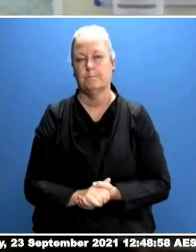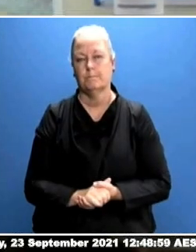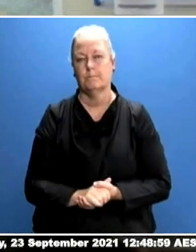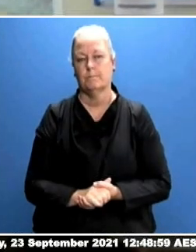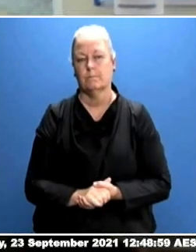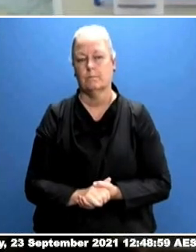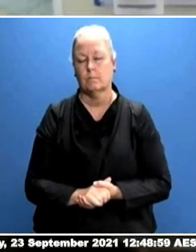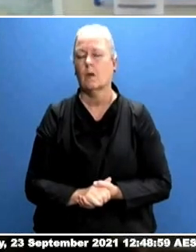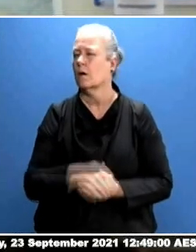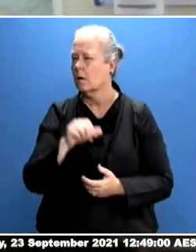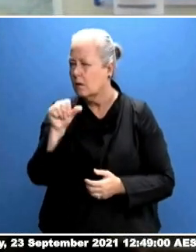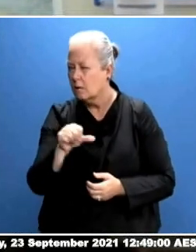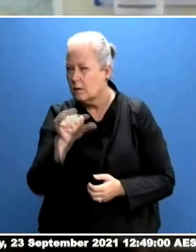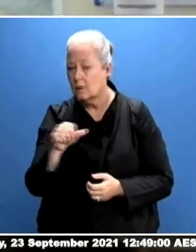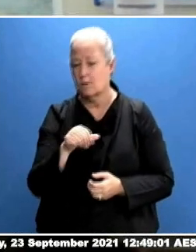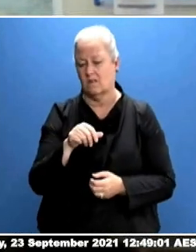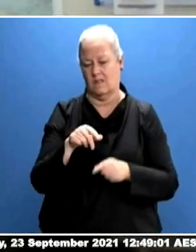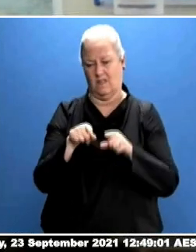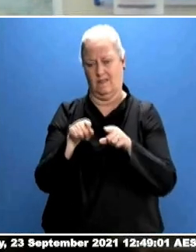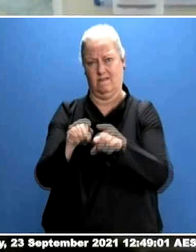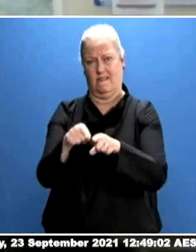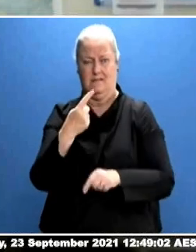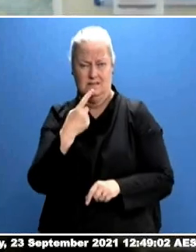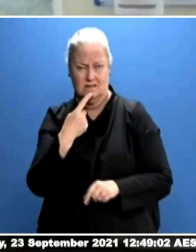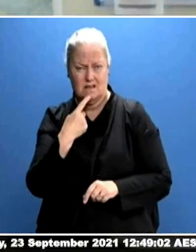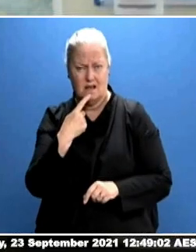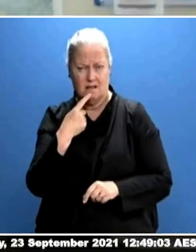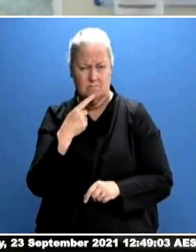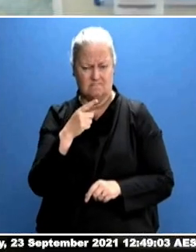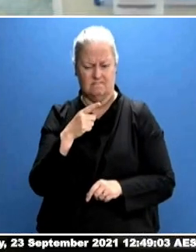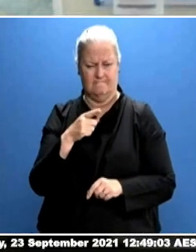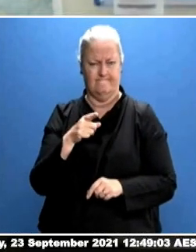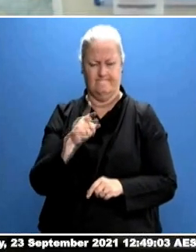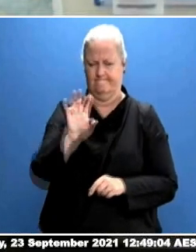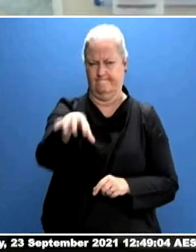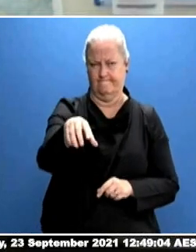Those type of facilities you're talking about, are you